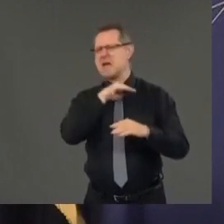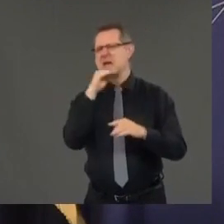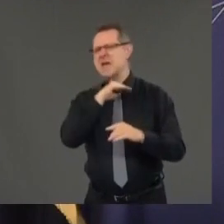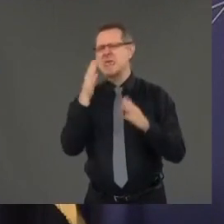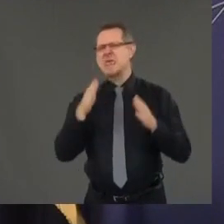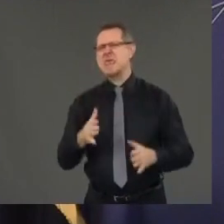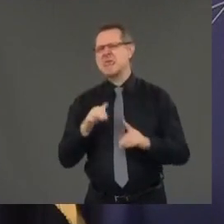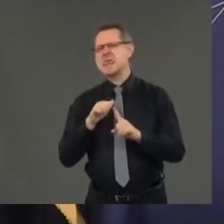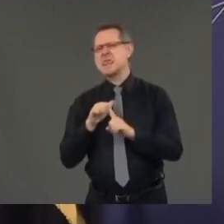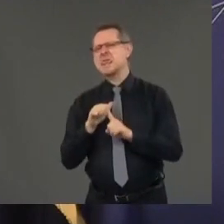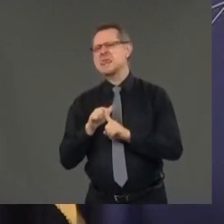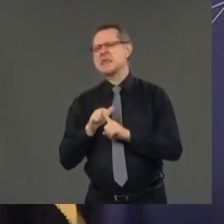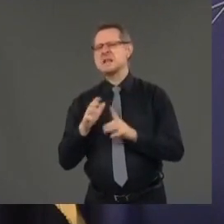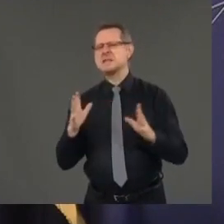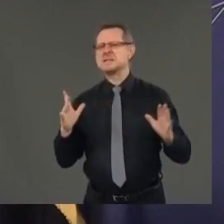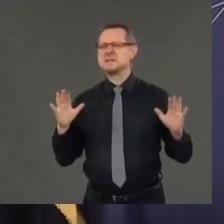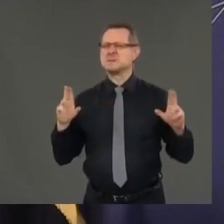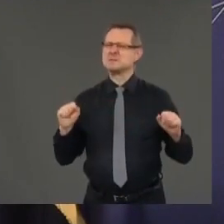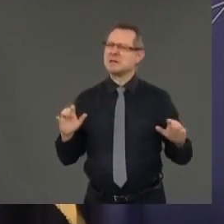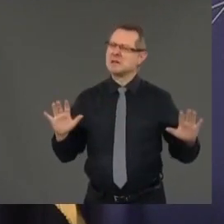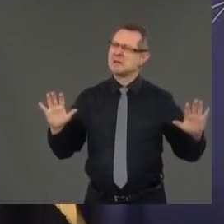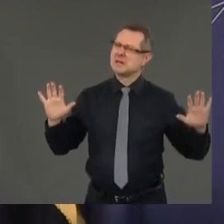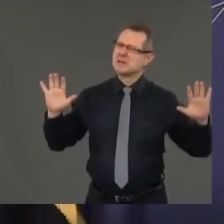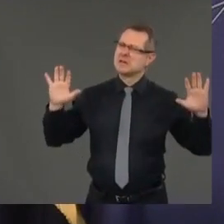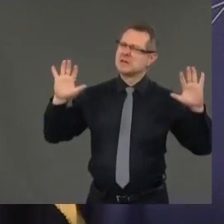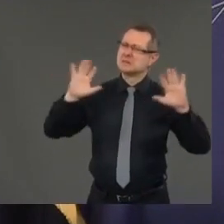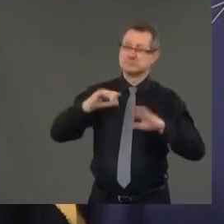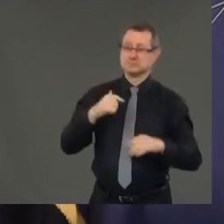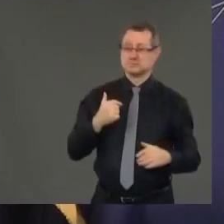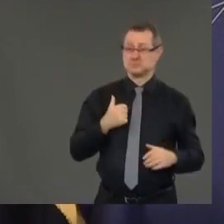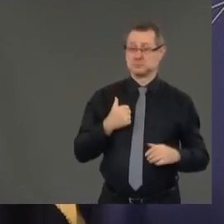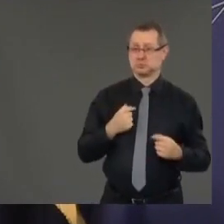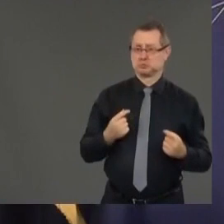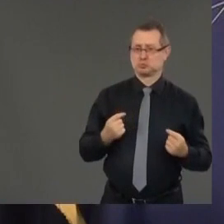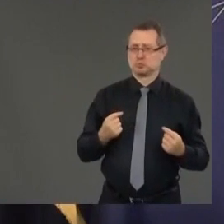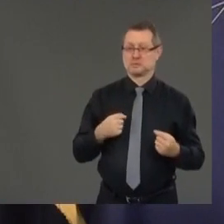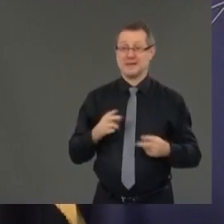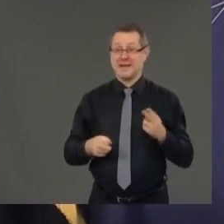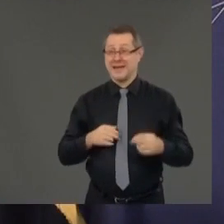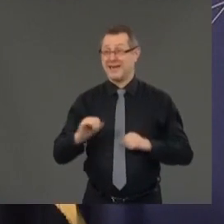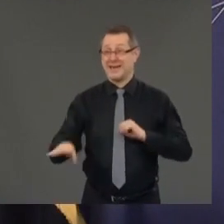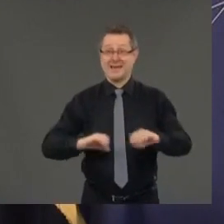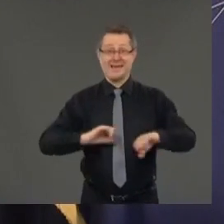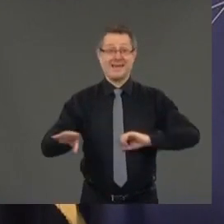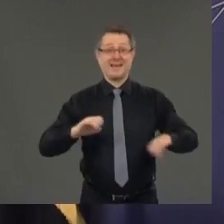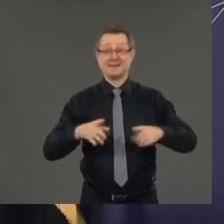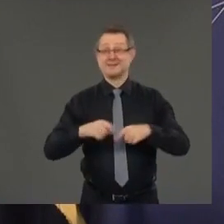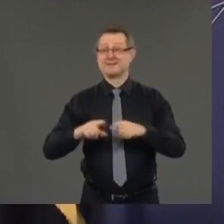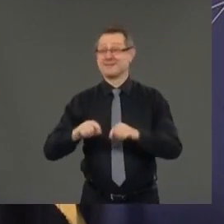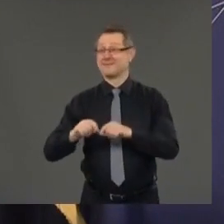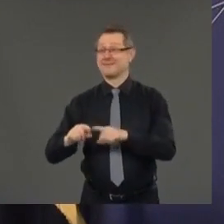CALL AND GET YOUR CHECK, YOU'RE SEEING SCAMS ALL ACROSS THE